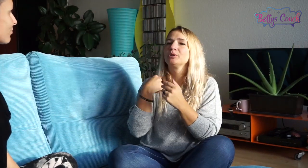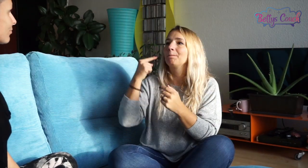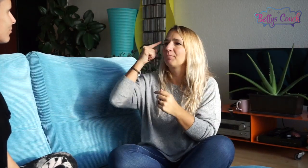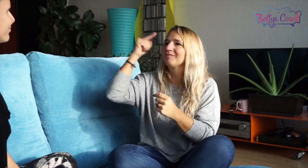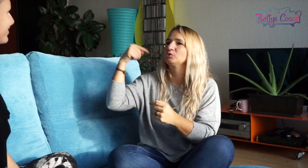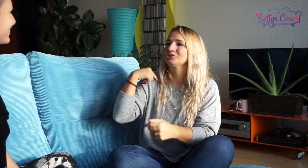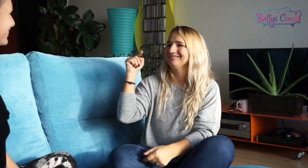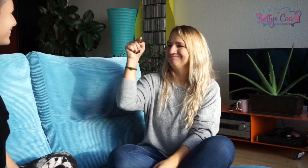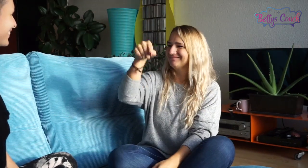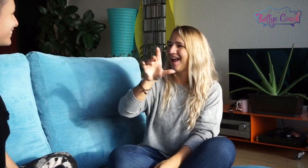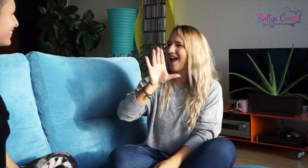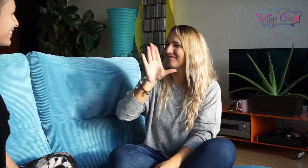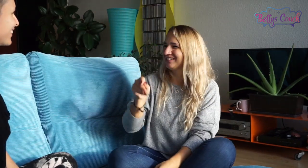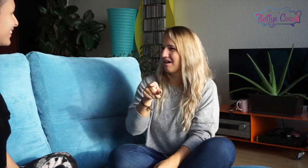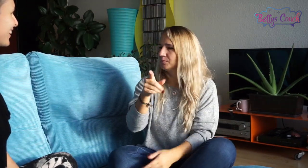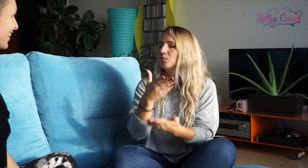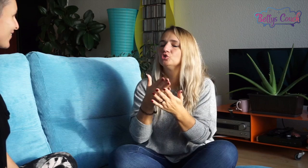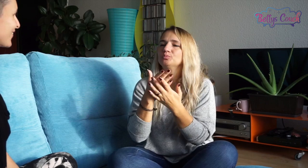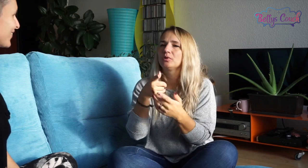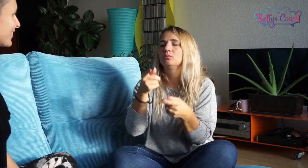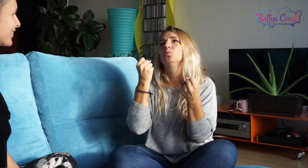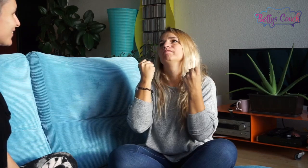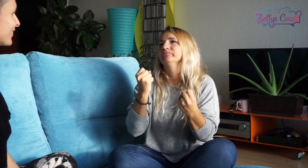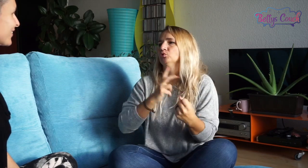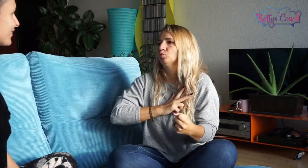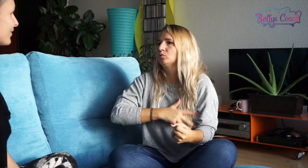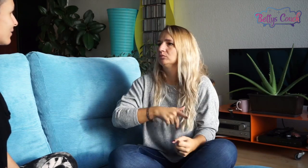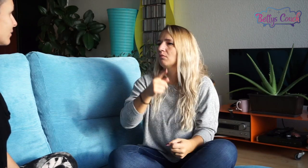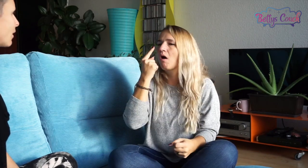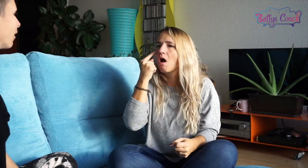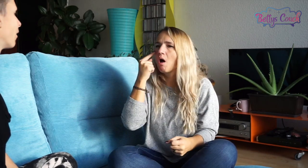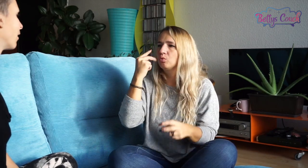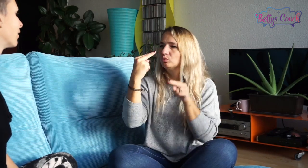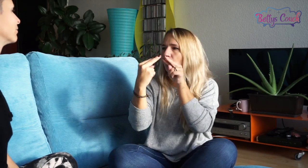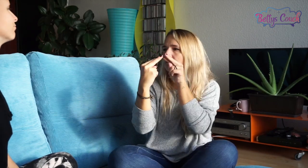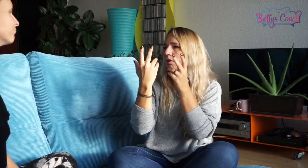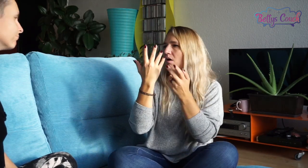An example: I experienced Africa as very social country, you keep eye contact.